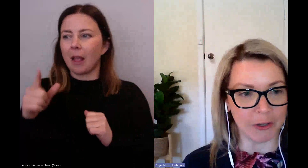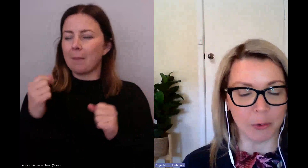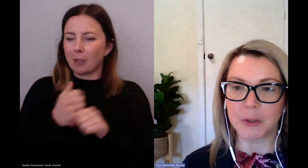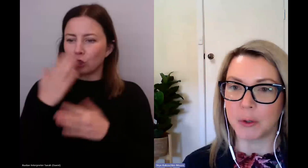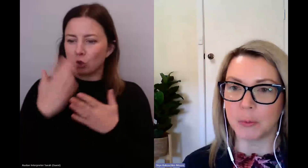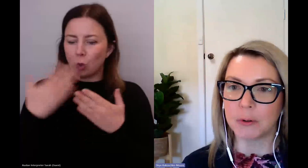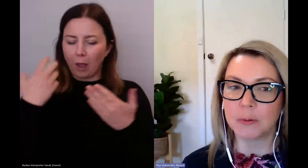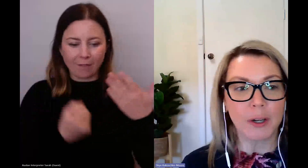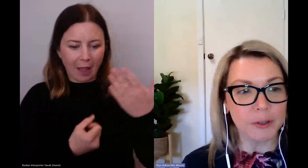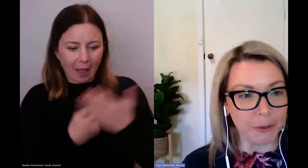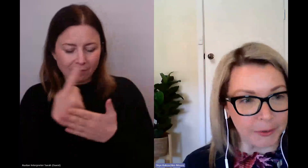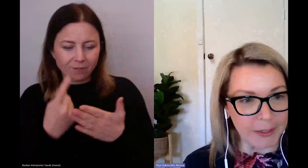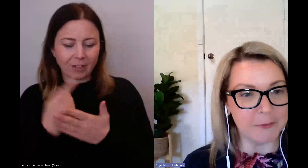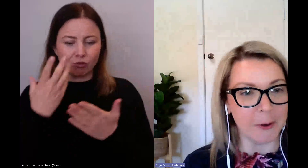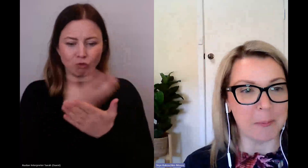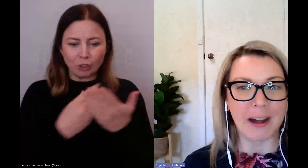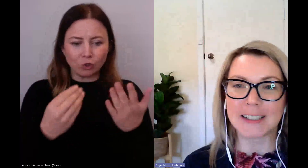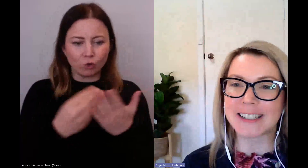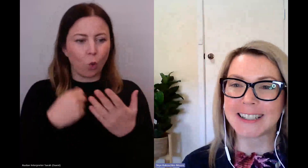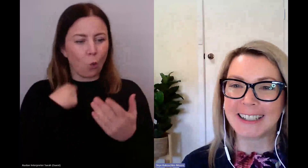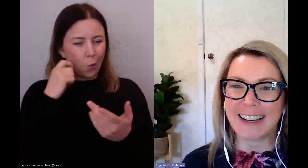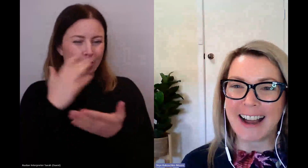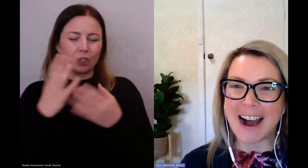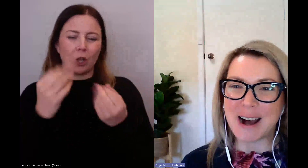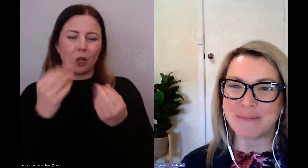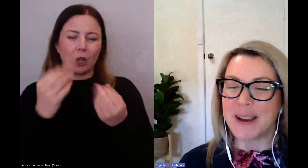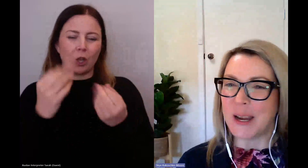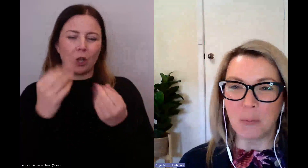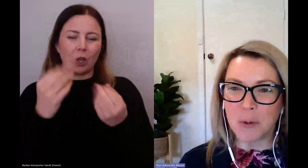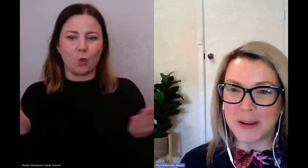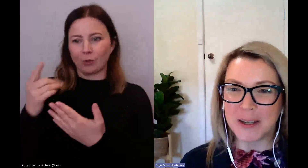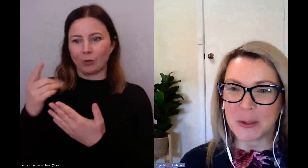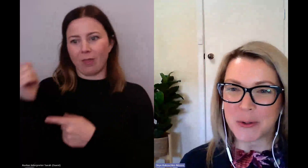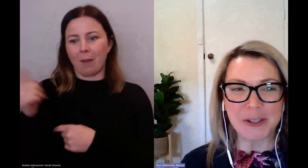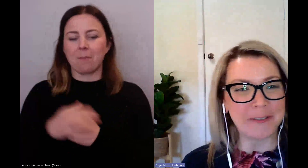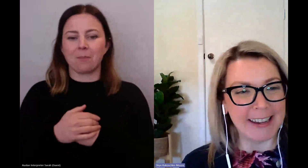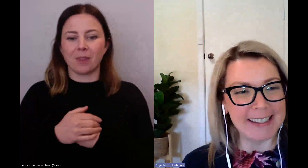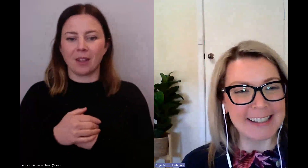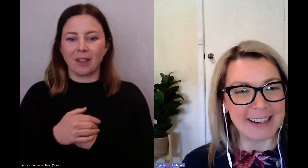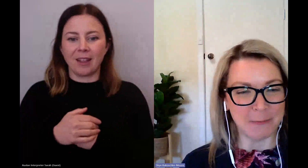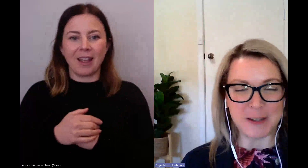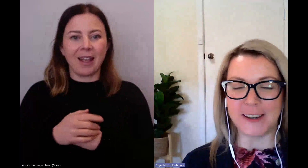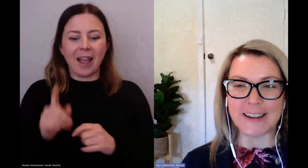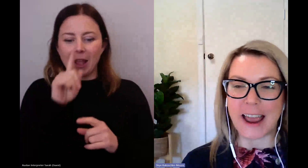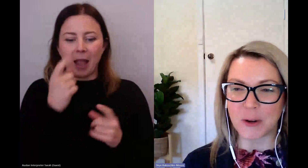sharing with you all so thank you very much. It wouldn't be a launch event if we didn't have